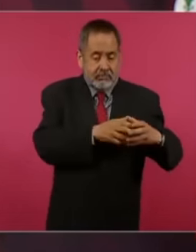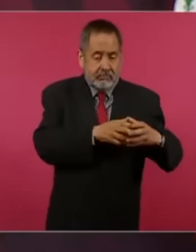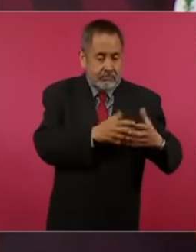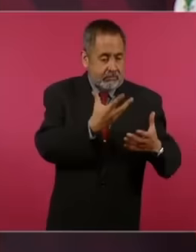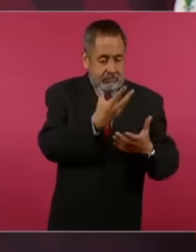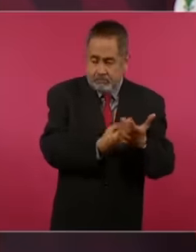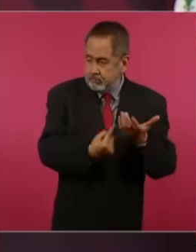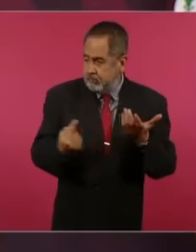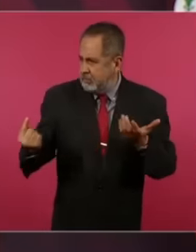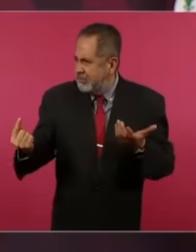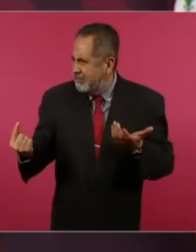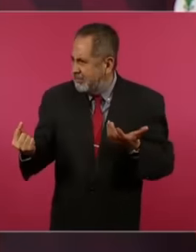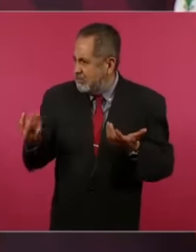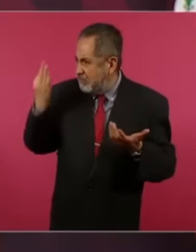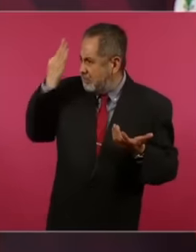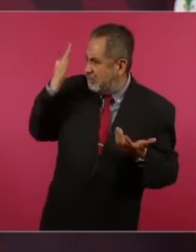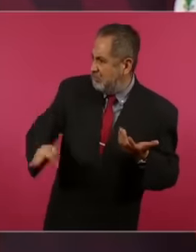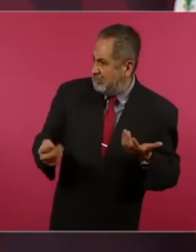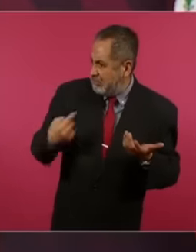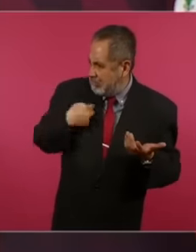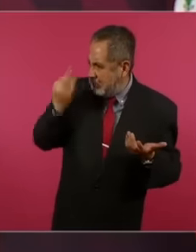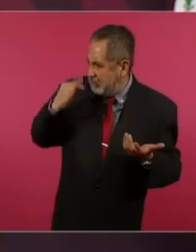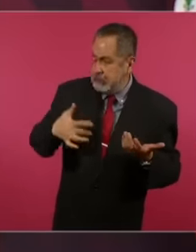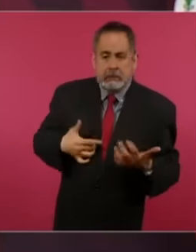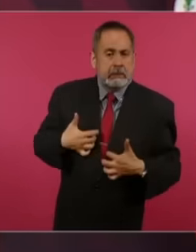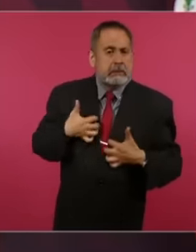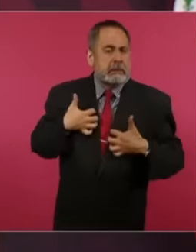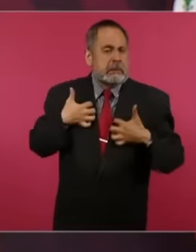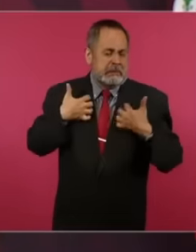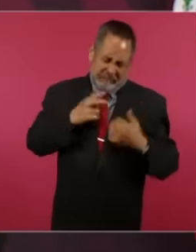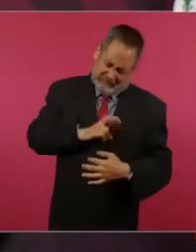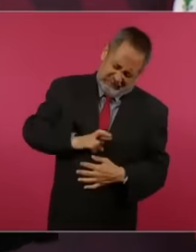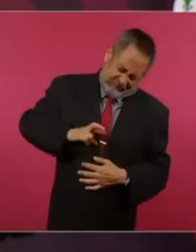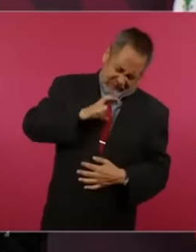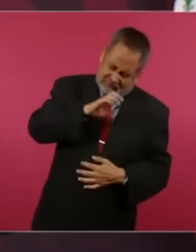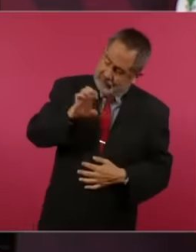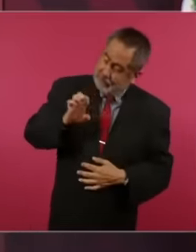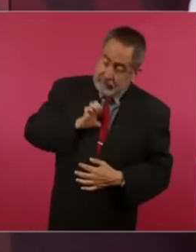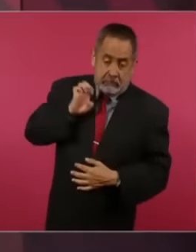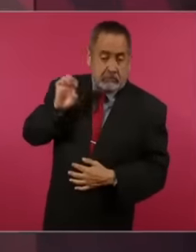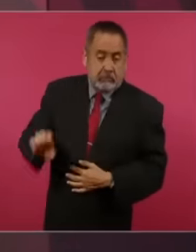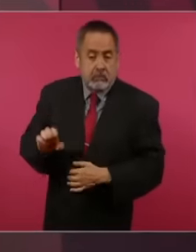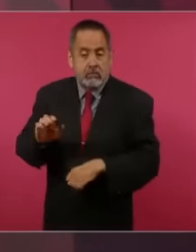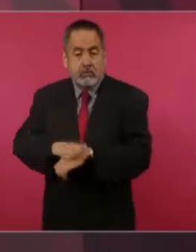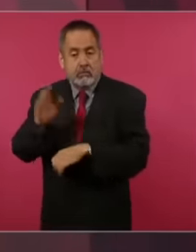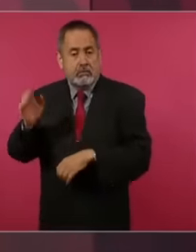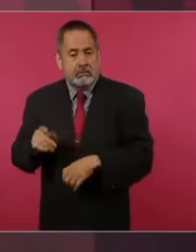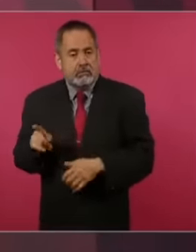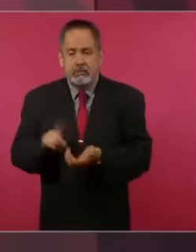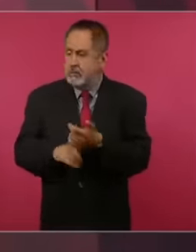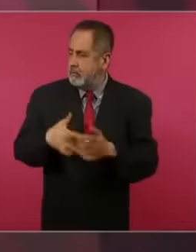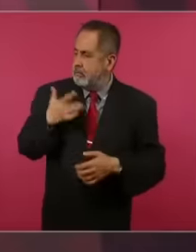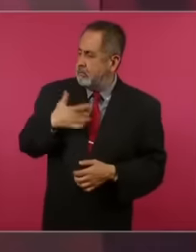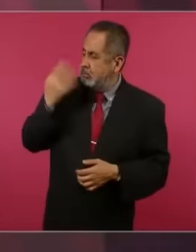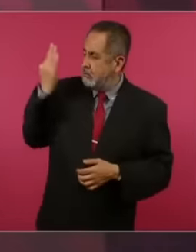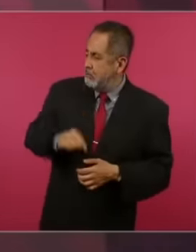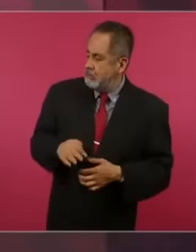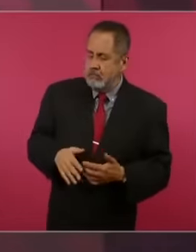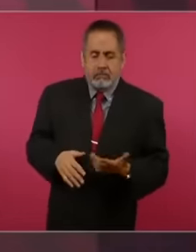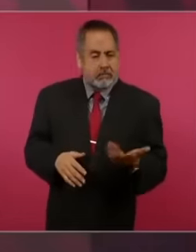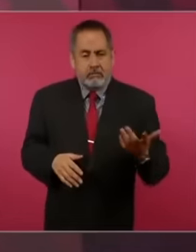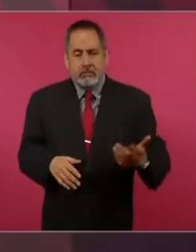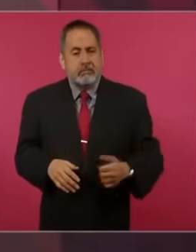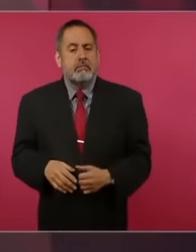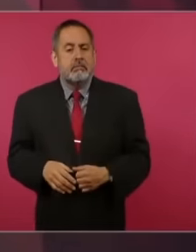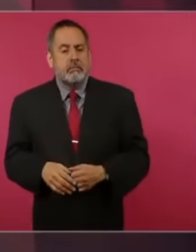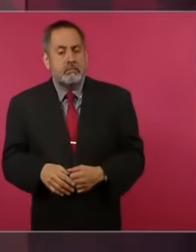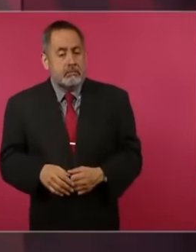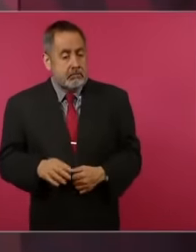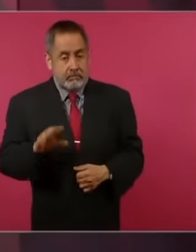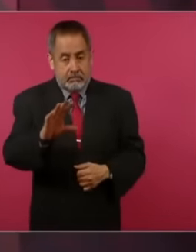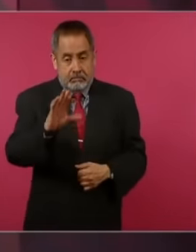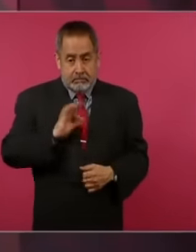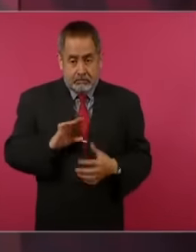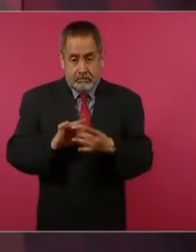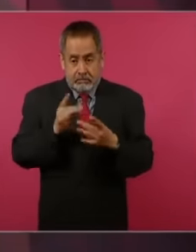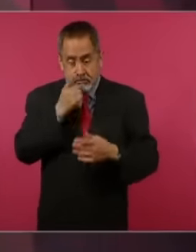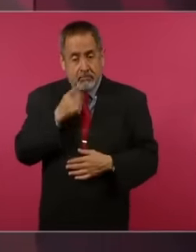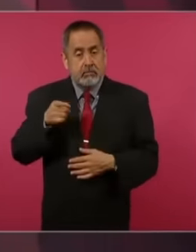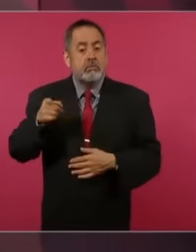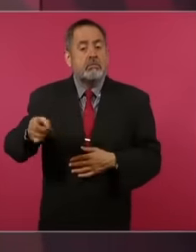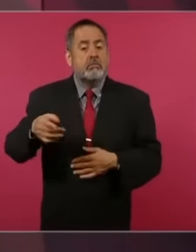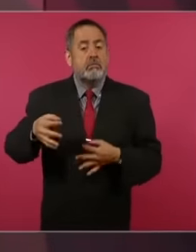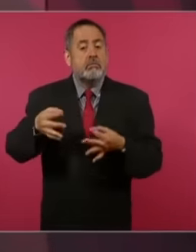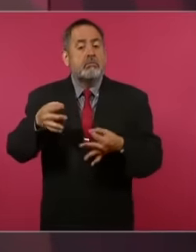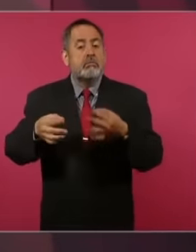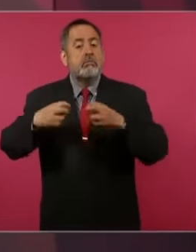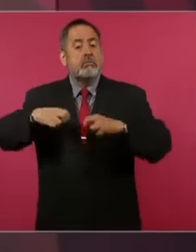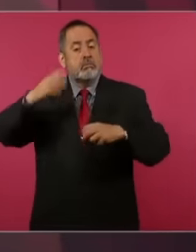they feel betrayed, they were me. commenting that Minister